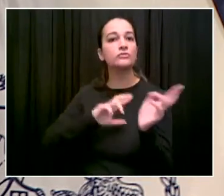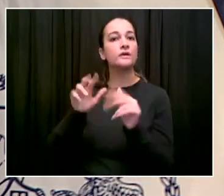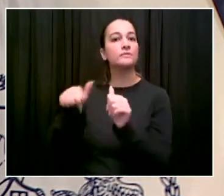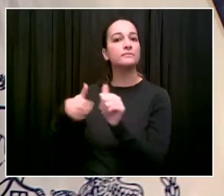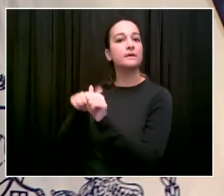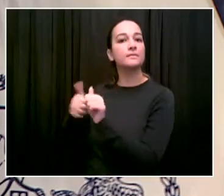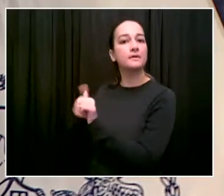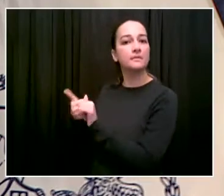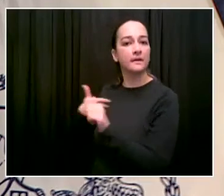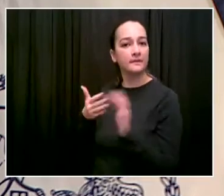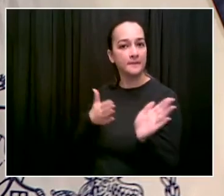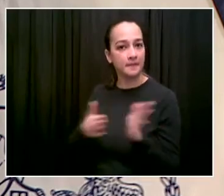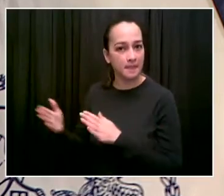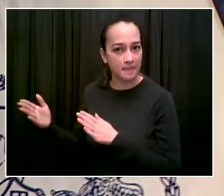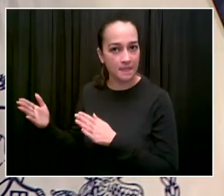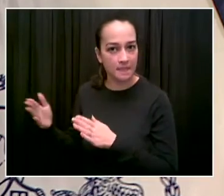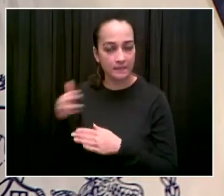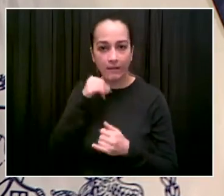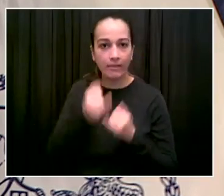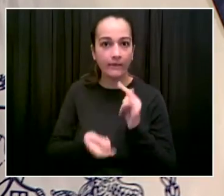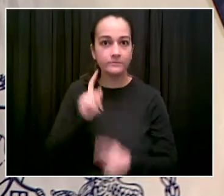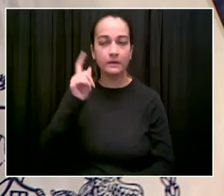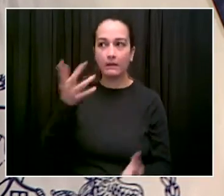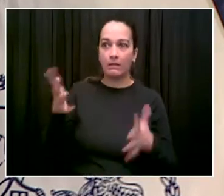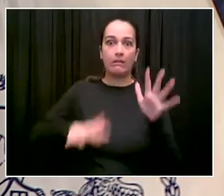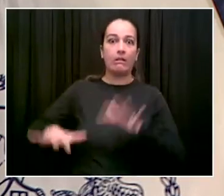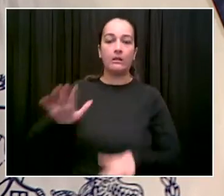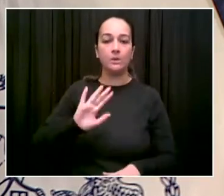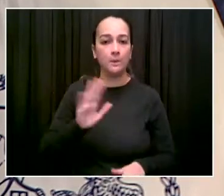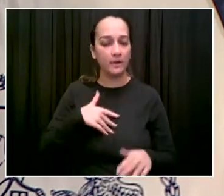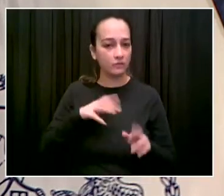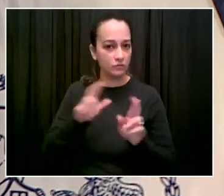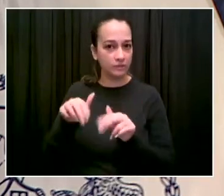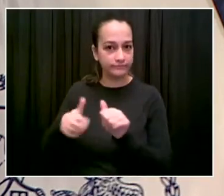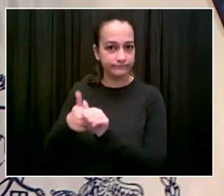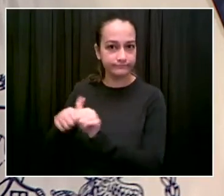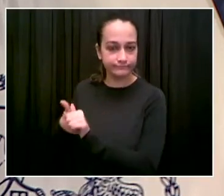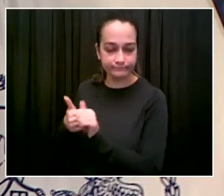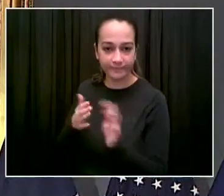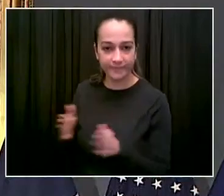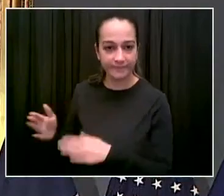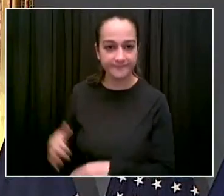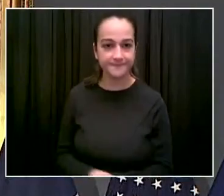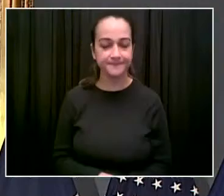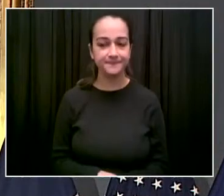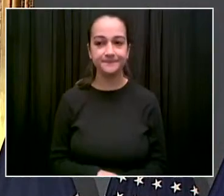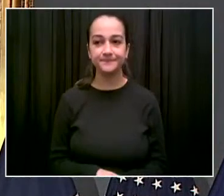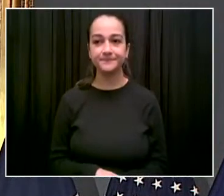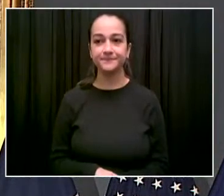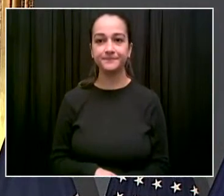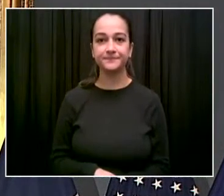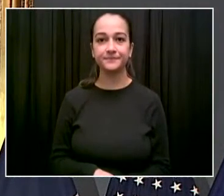YOU FOR PLANNING ALL OF THIS. I WANT YOU TO CLARIFYN OE THING. I THOUGHT I HEARD